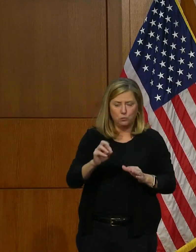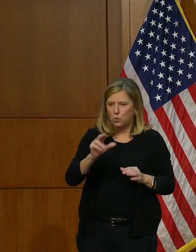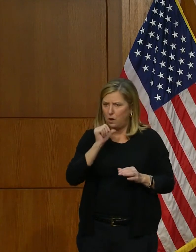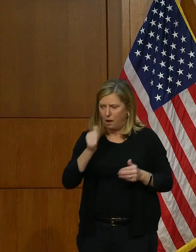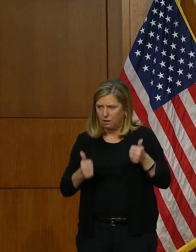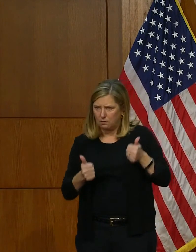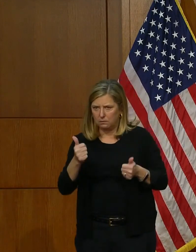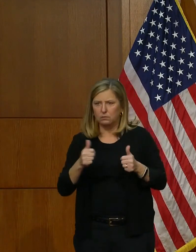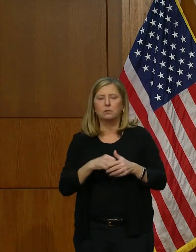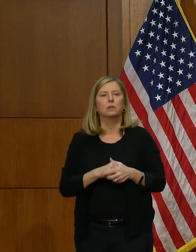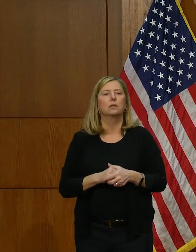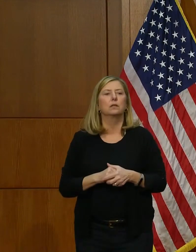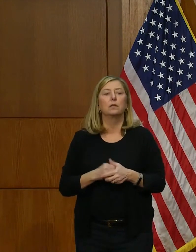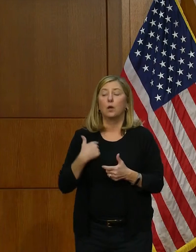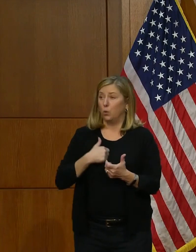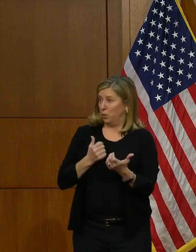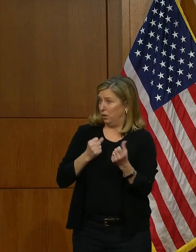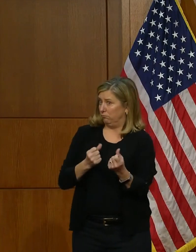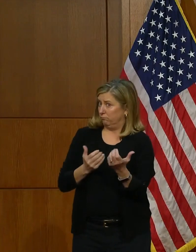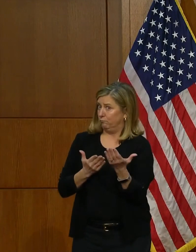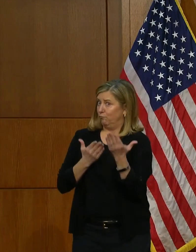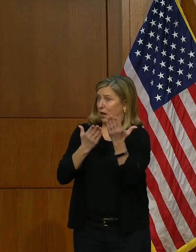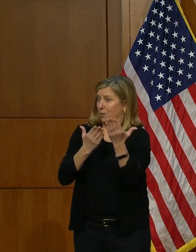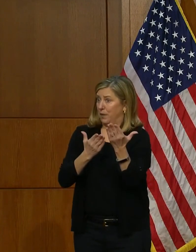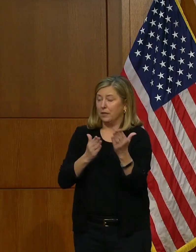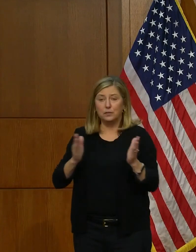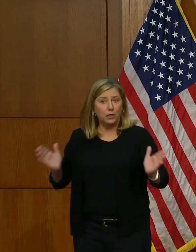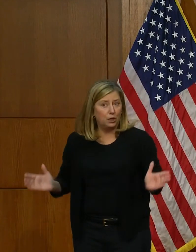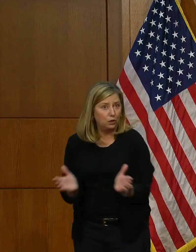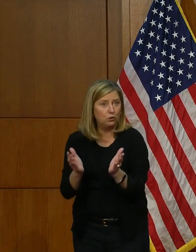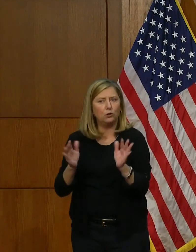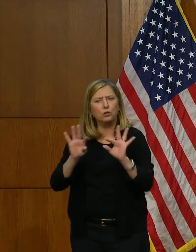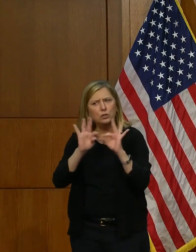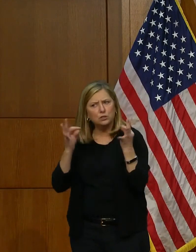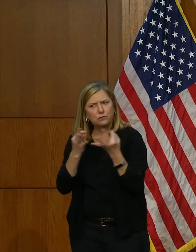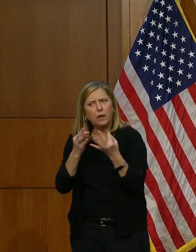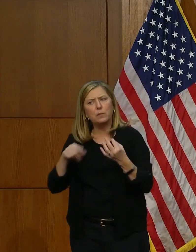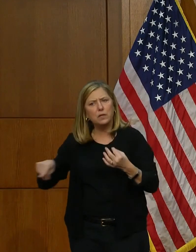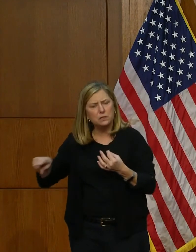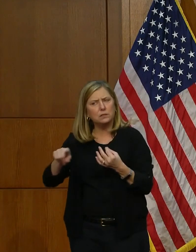THEY MOVE FORWARD WITH WITHIN CLASS LEARNING AGAIN. WE